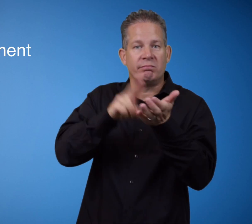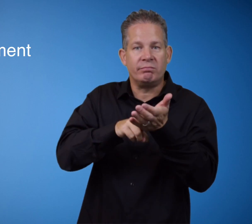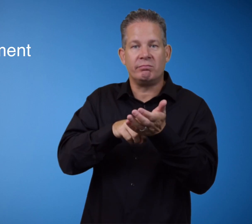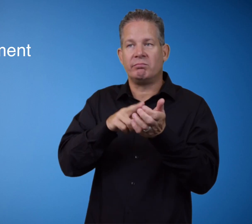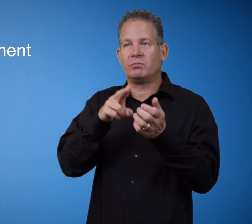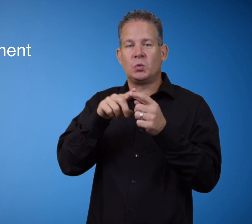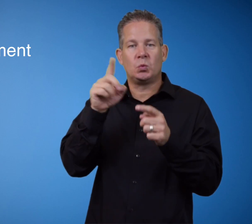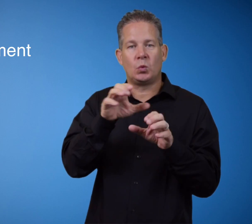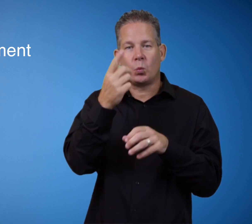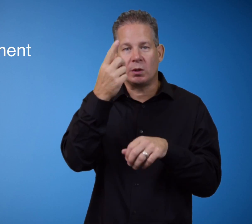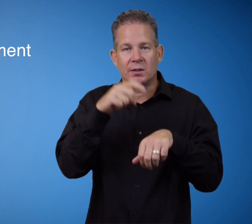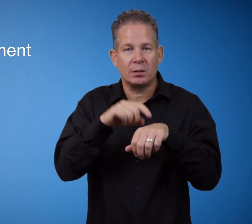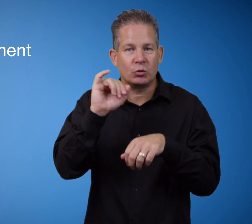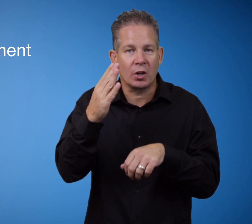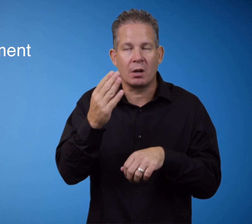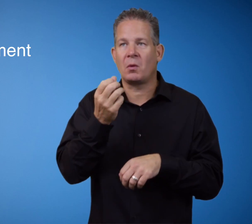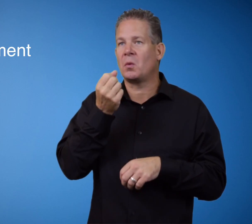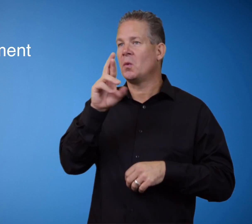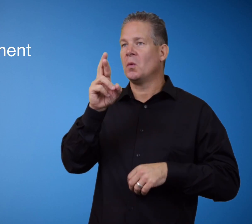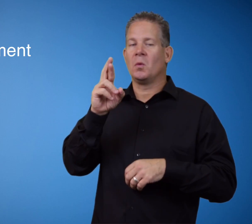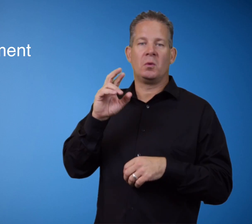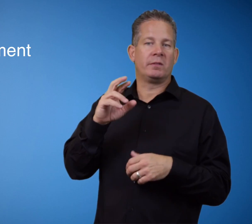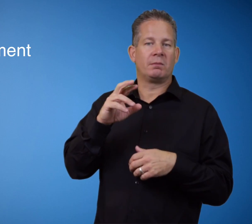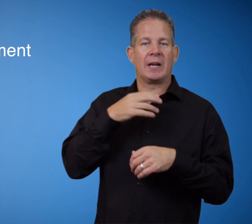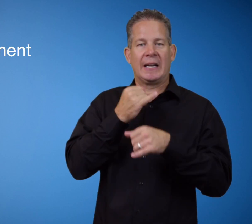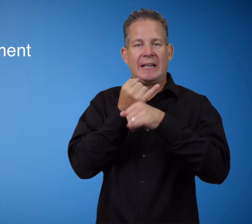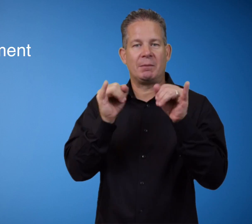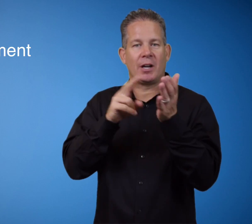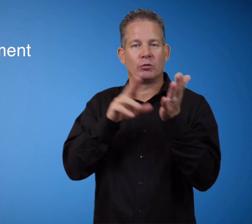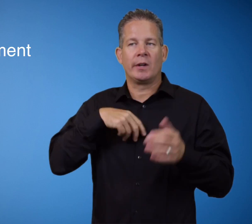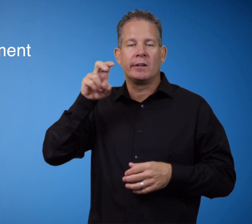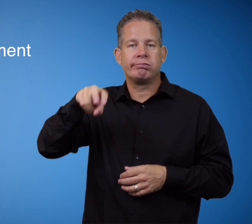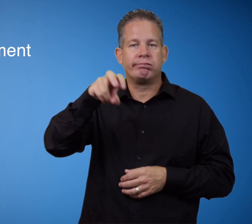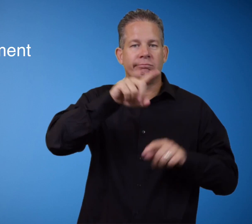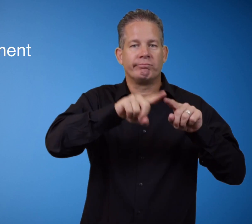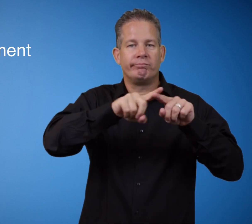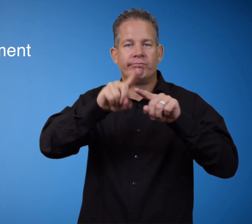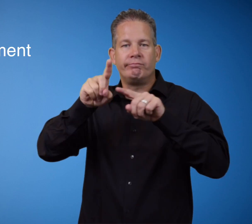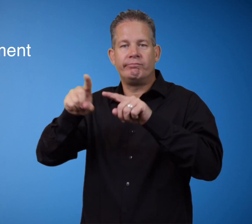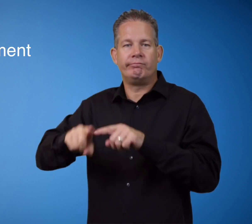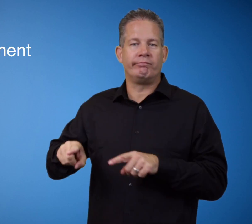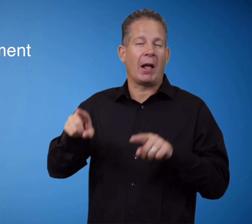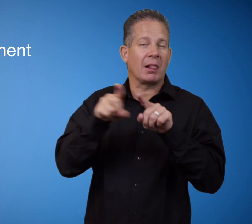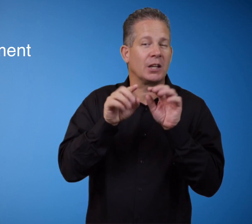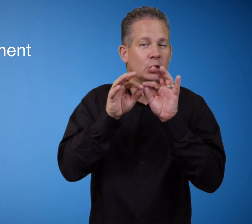a contract agency for a one-time job, or an independent contractor who works for a variety of different businesses.